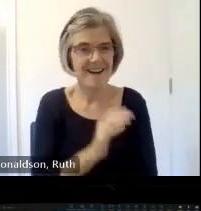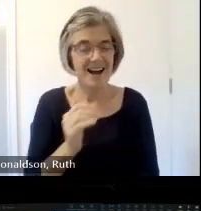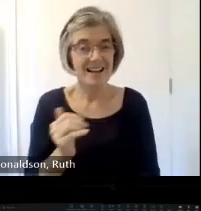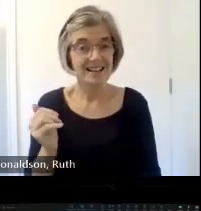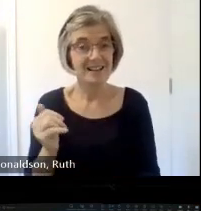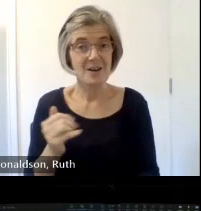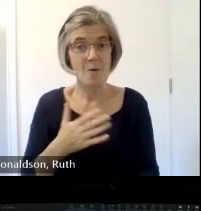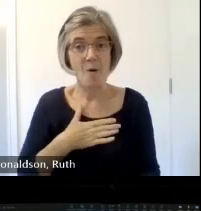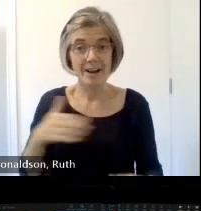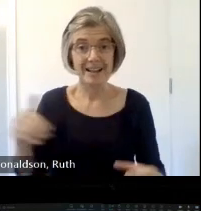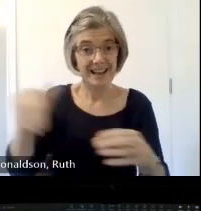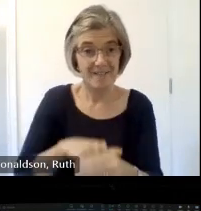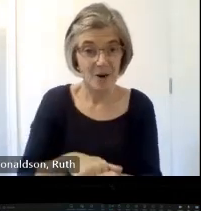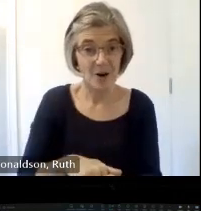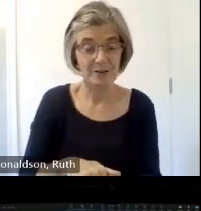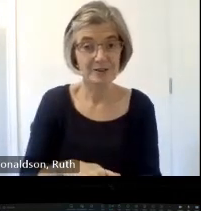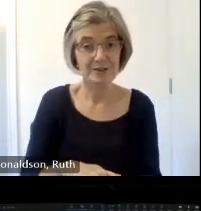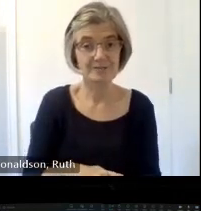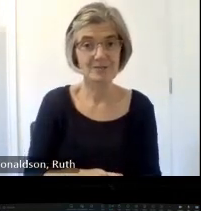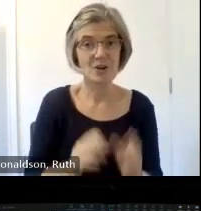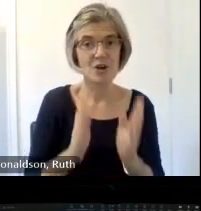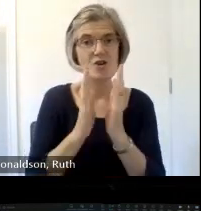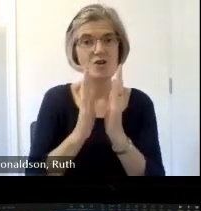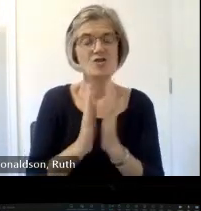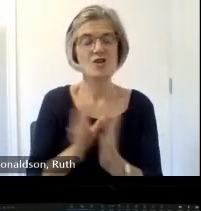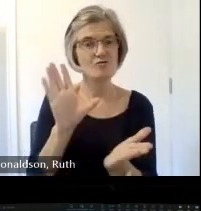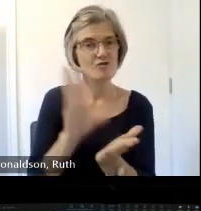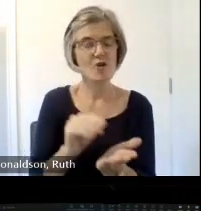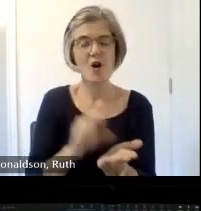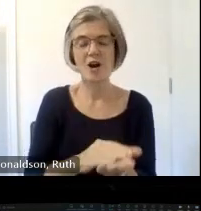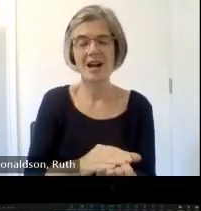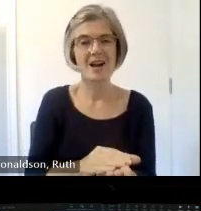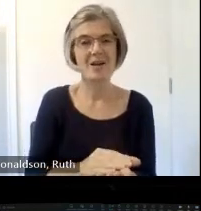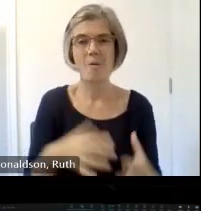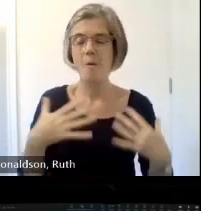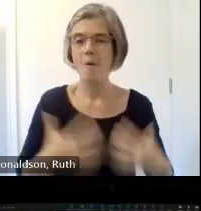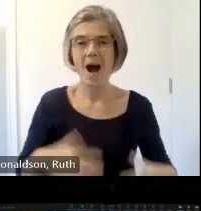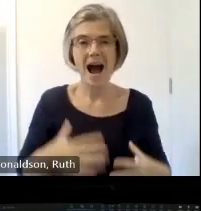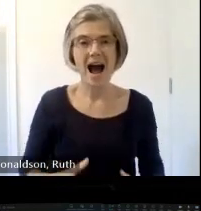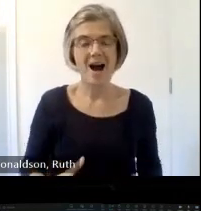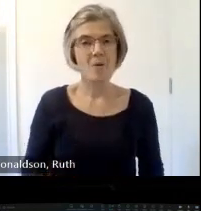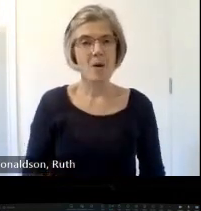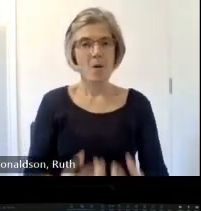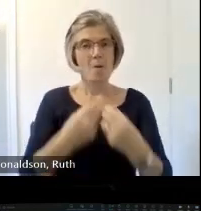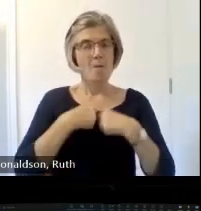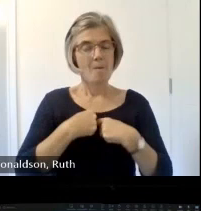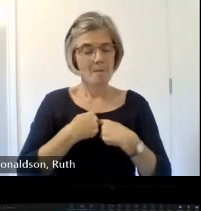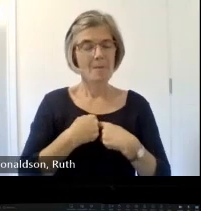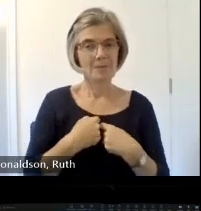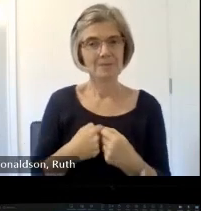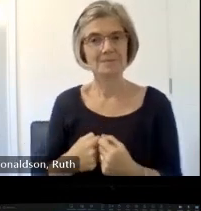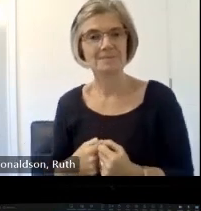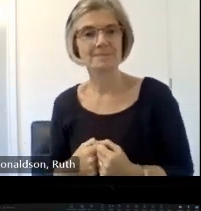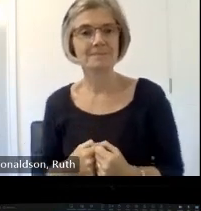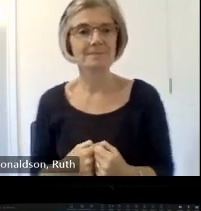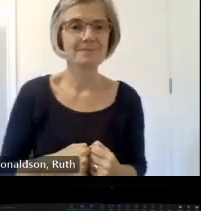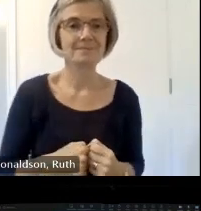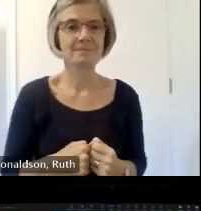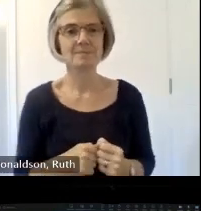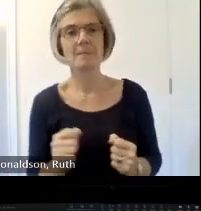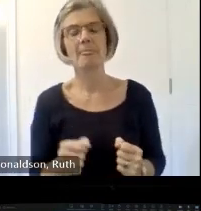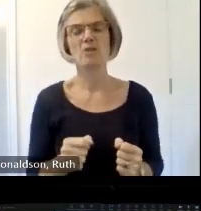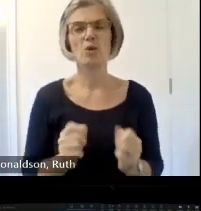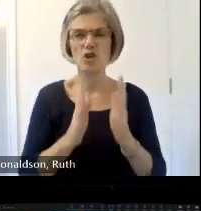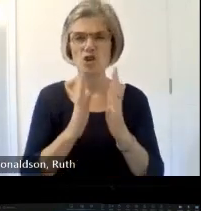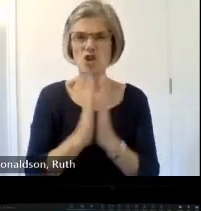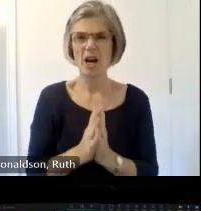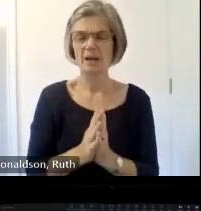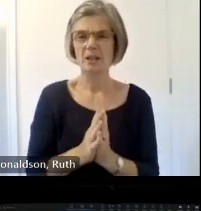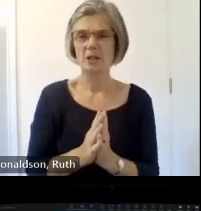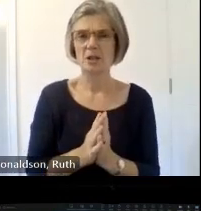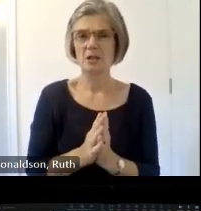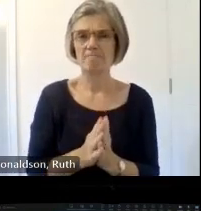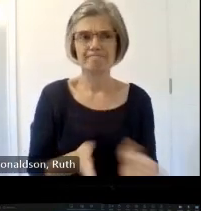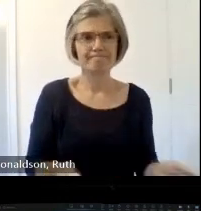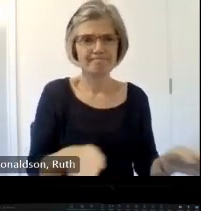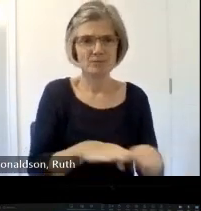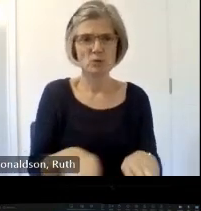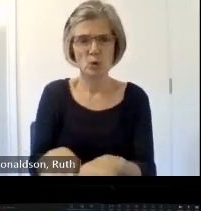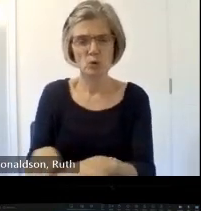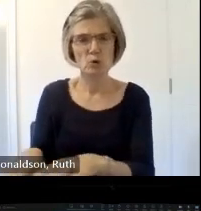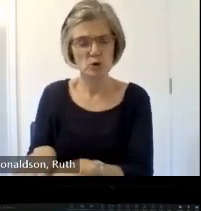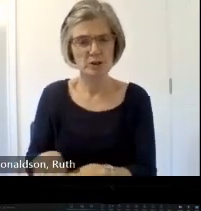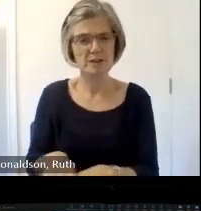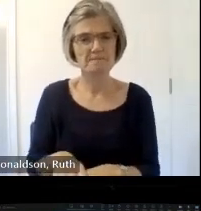rewarding the TRU that are closing that have tangible items and you got Partnerships with